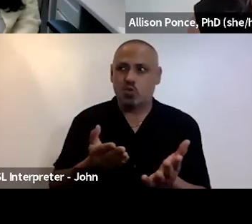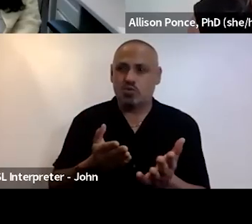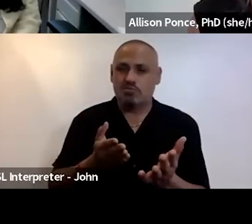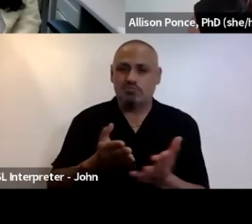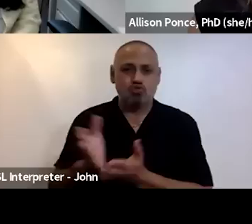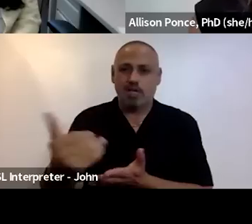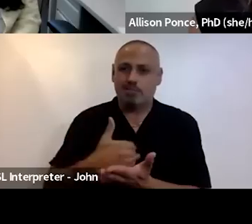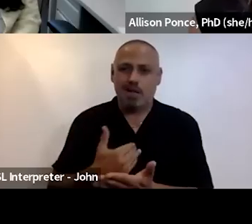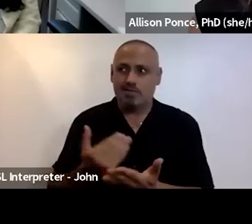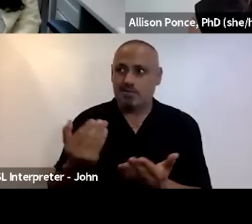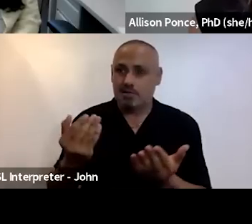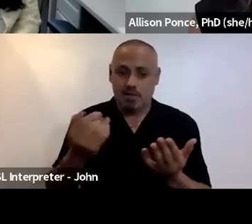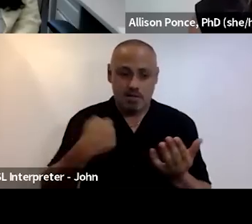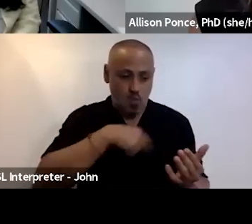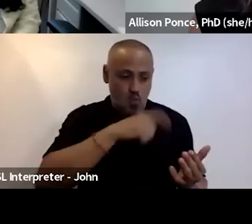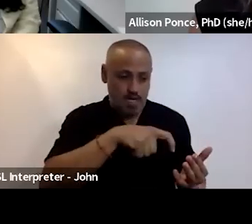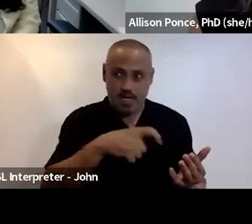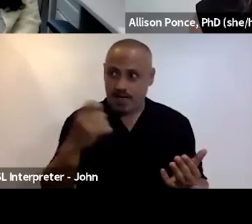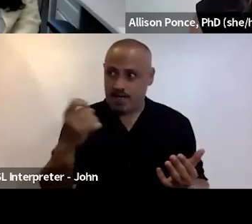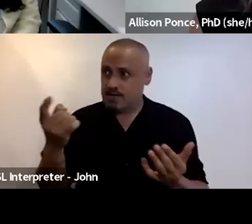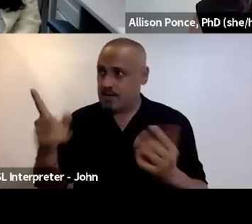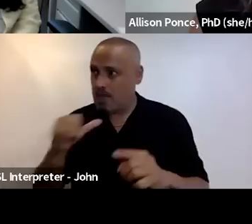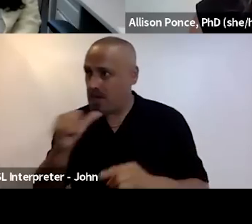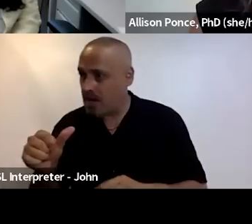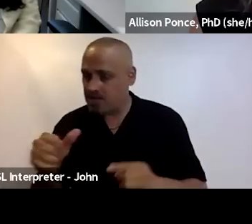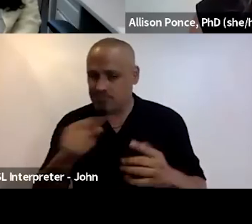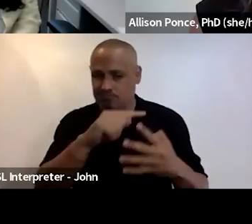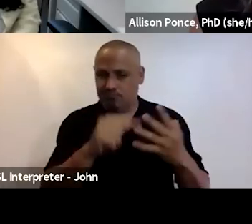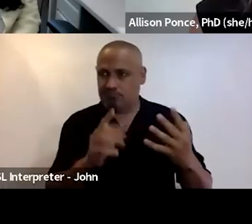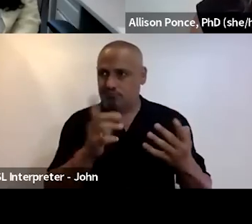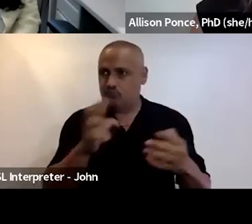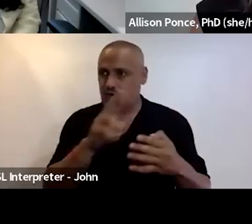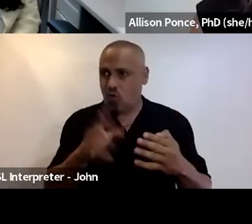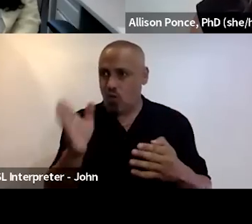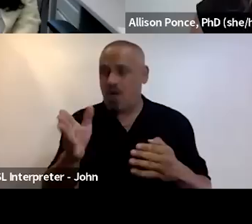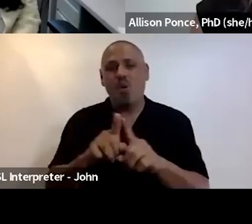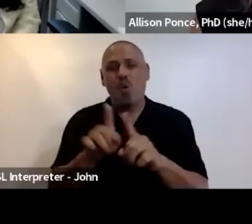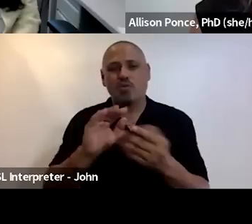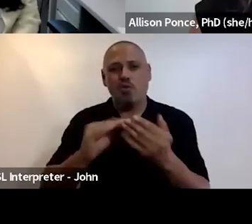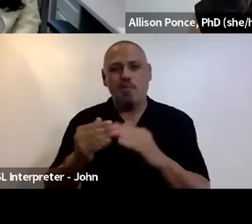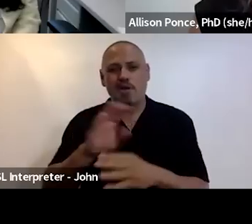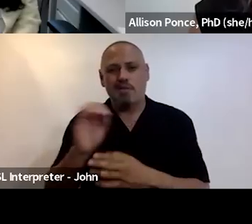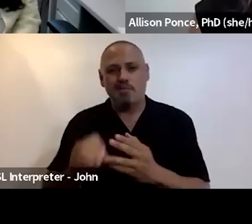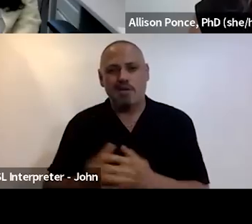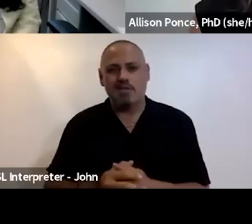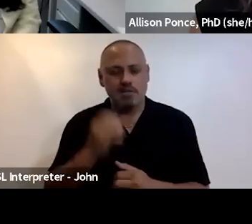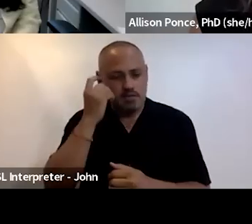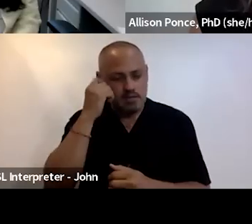and what will happen if that doesn't happen. And then the community aspect, like if there are community-building components that are feasible,